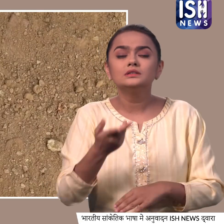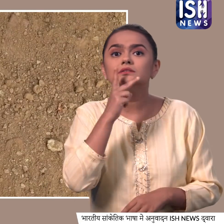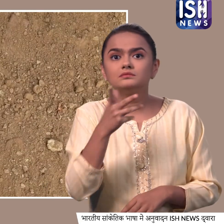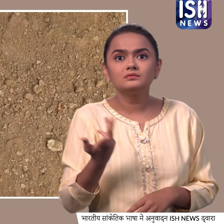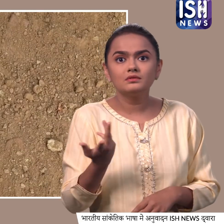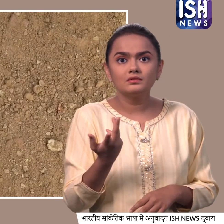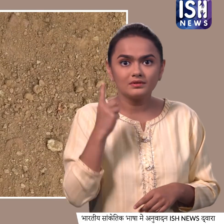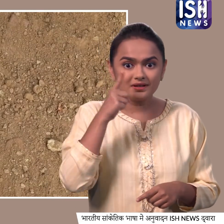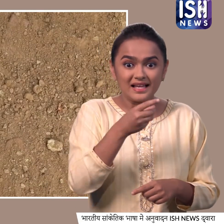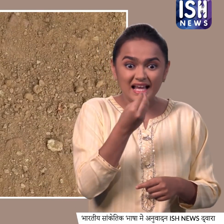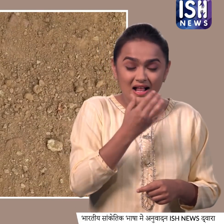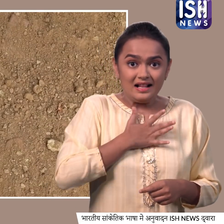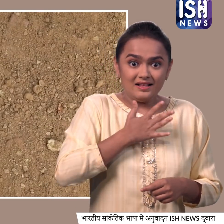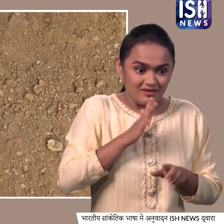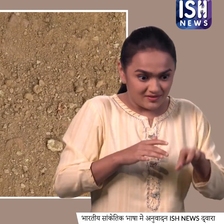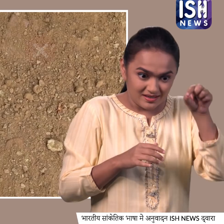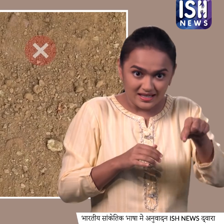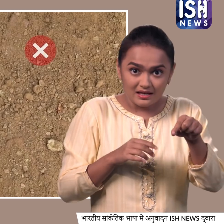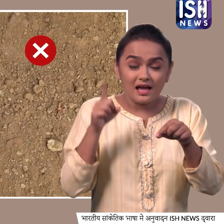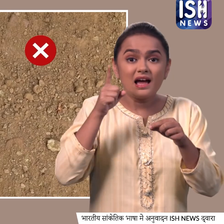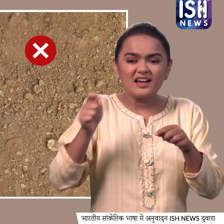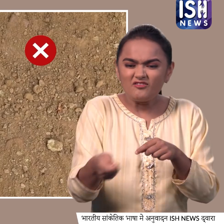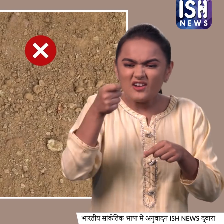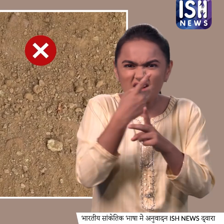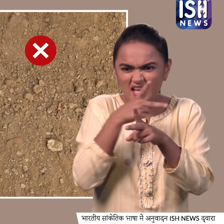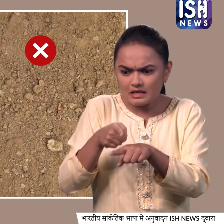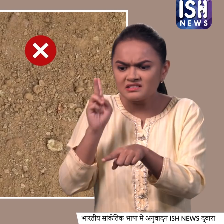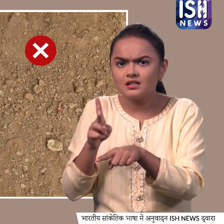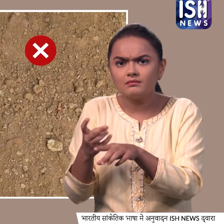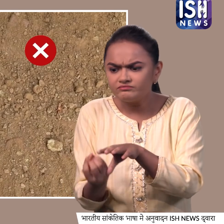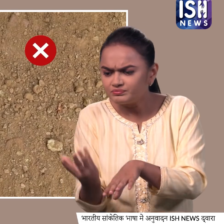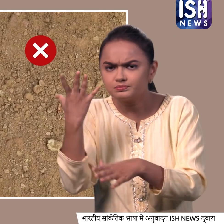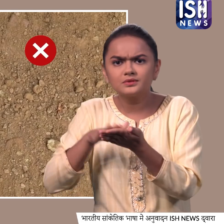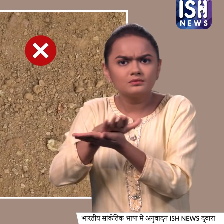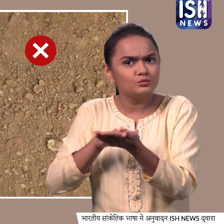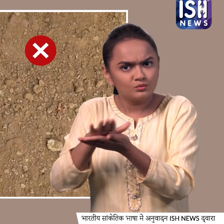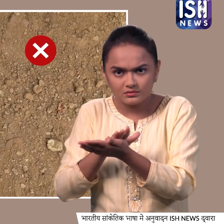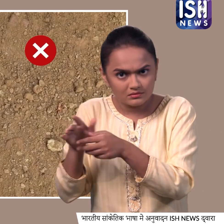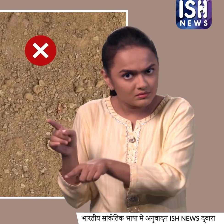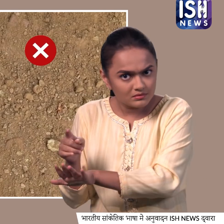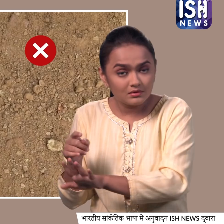The pot in which you added cooked food will remain exactly as it was before nothing will grow out of it